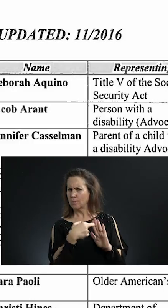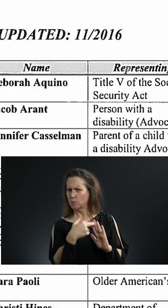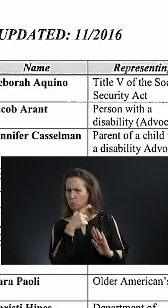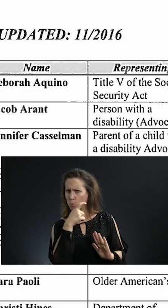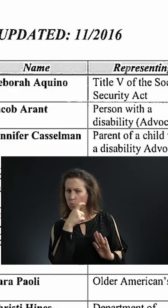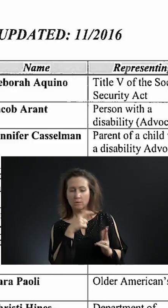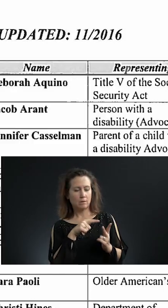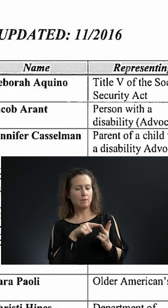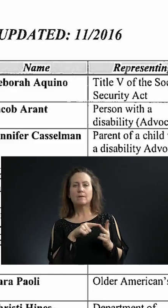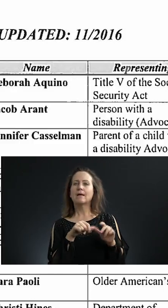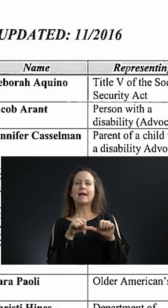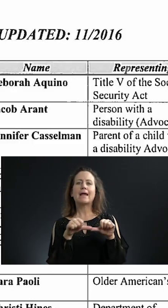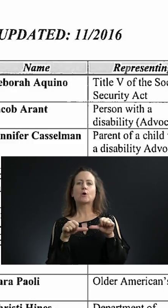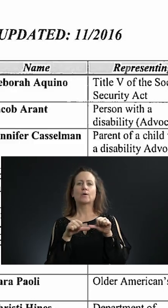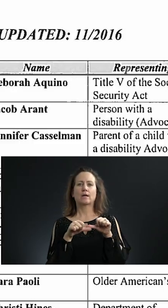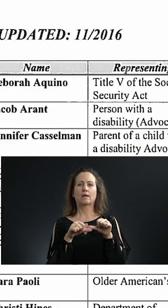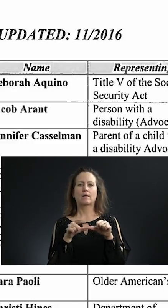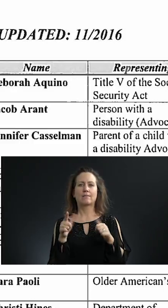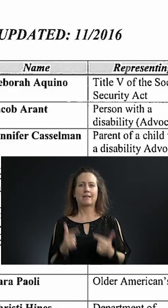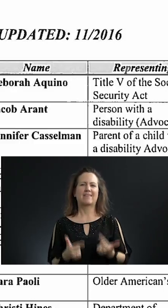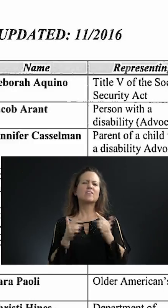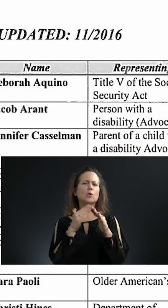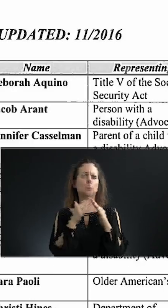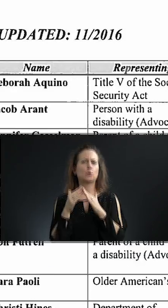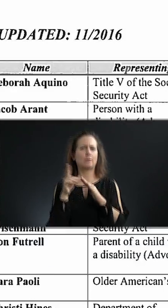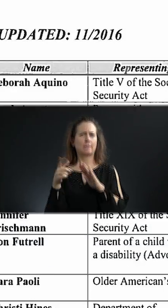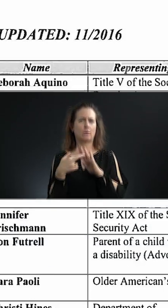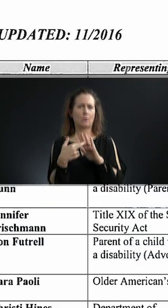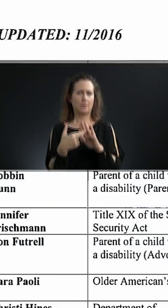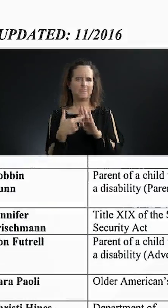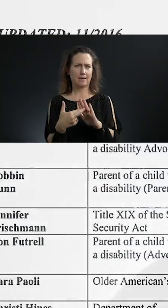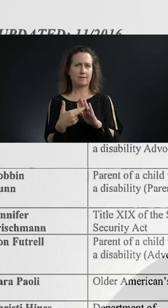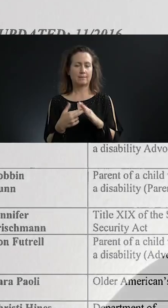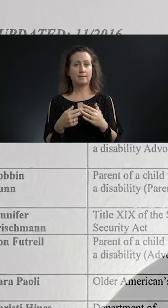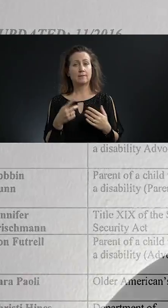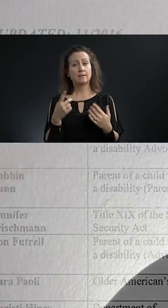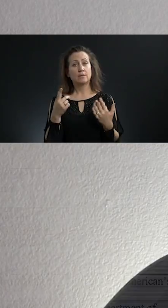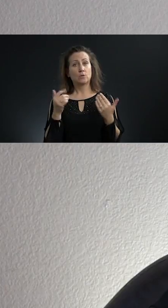Which area of the state the community that they are representing in order to conduct a meeting?